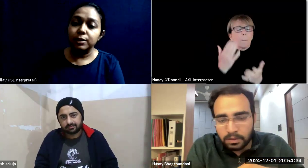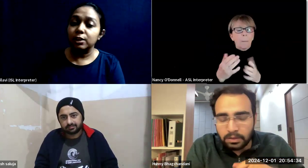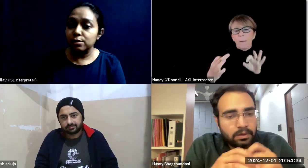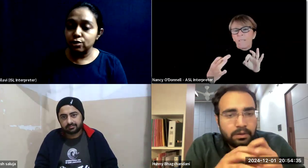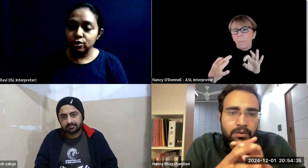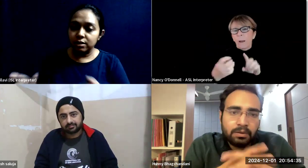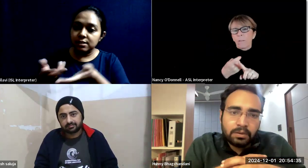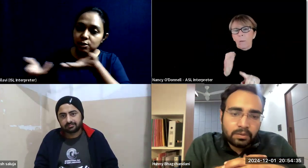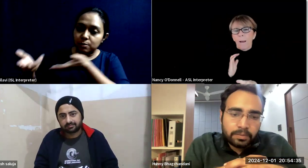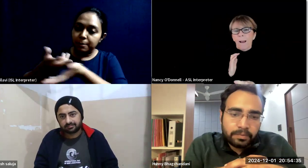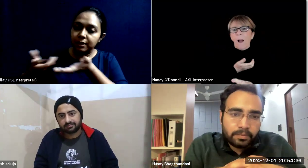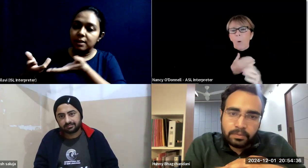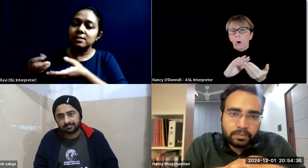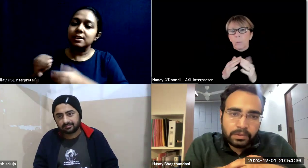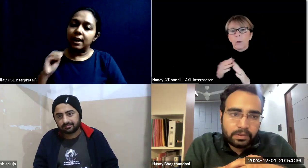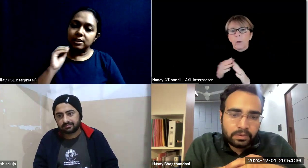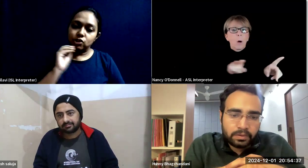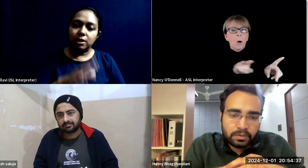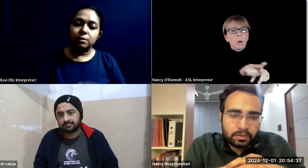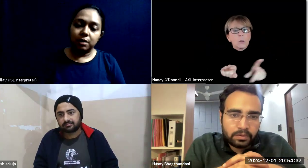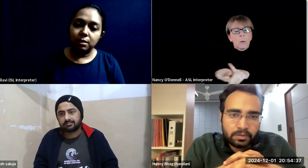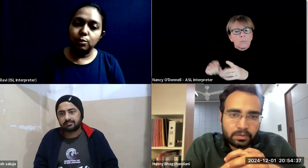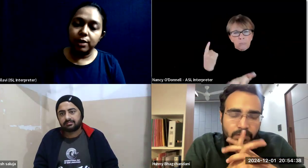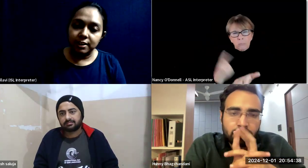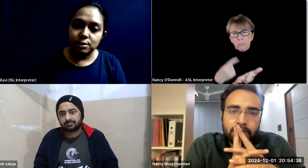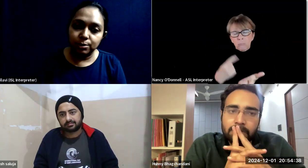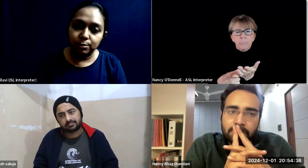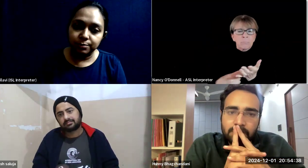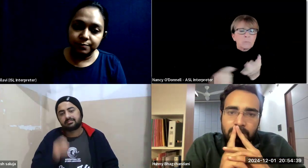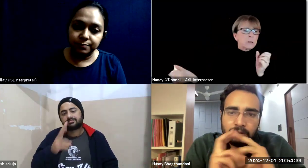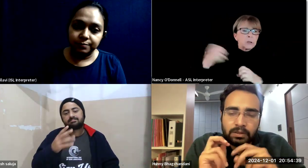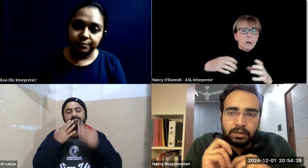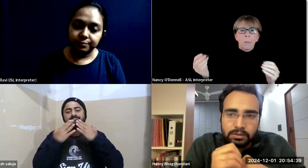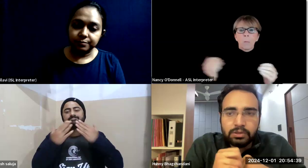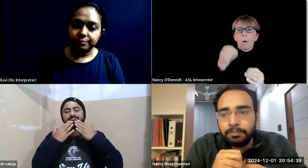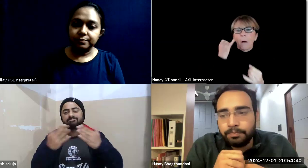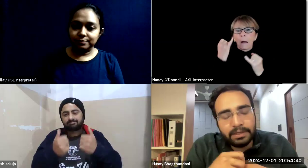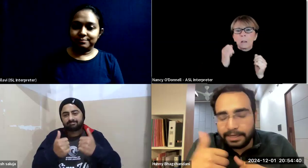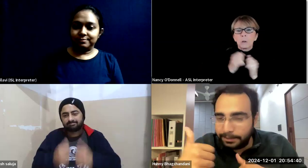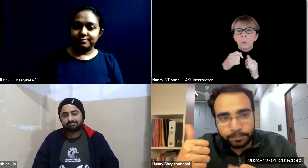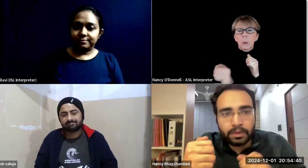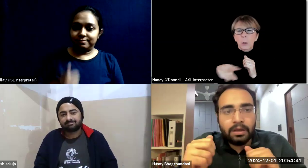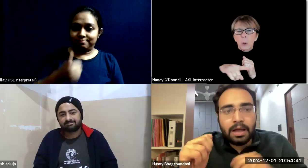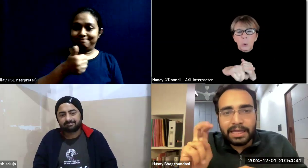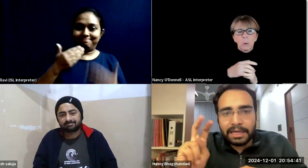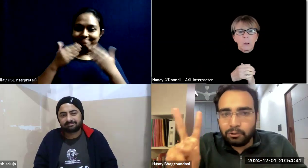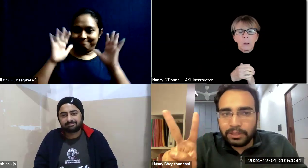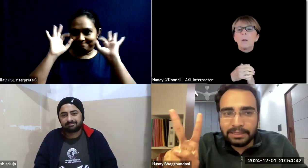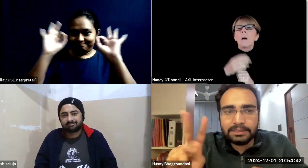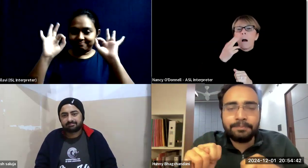And we can also discuss among us and share more ideas with you. [Hunny speaking] So great. I have two things.